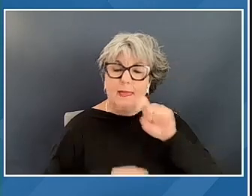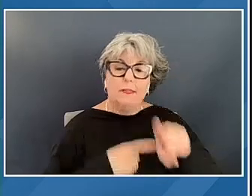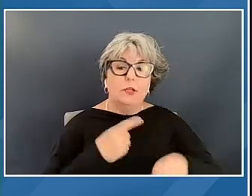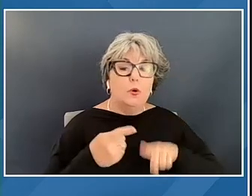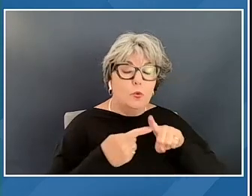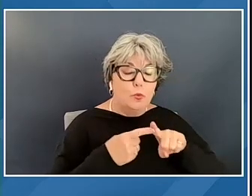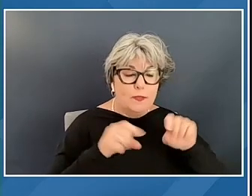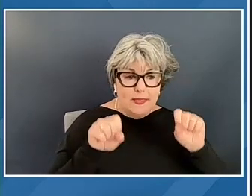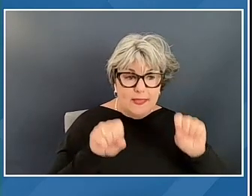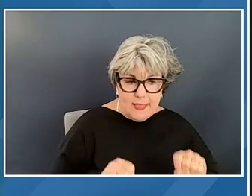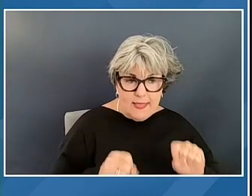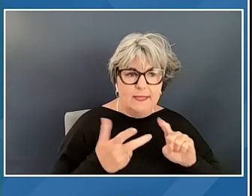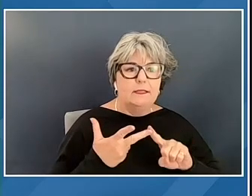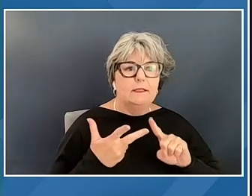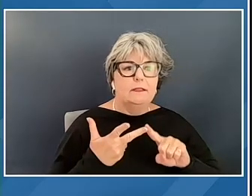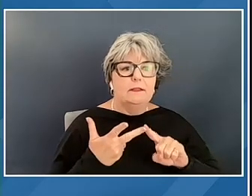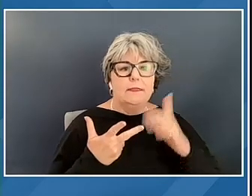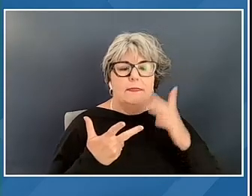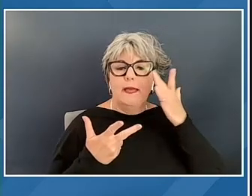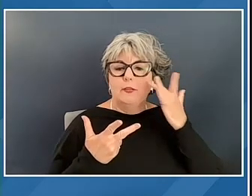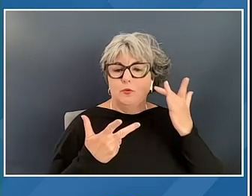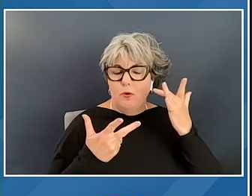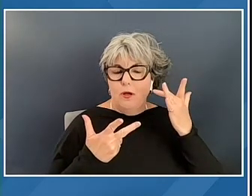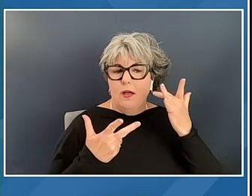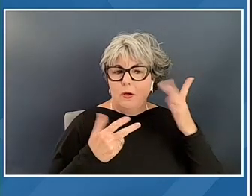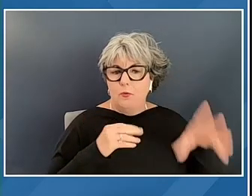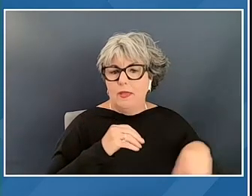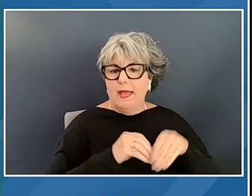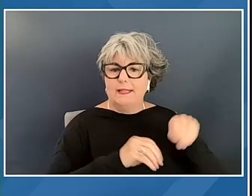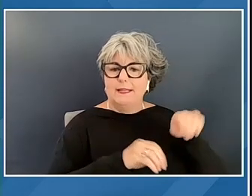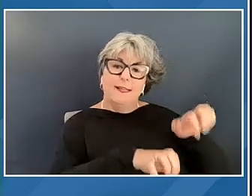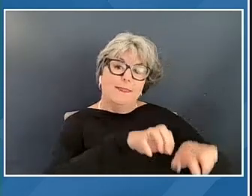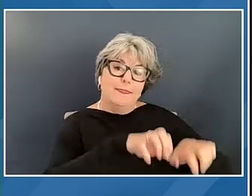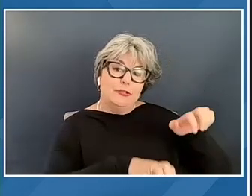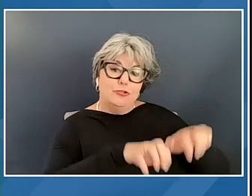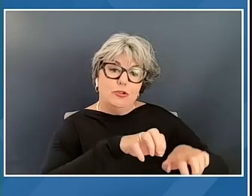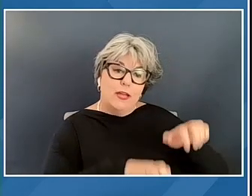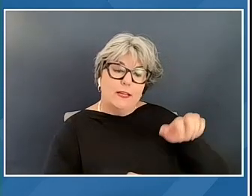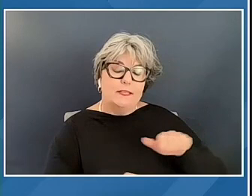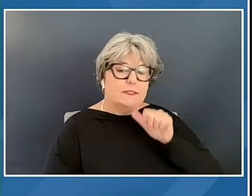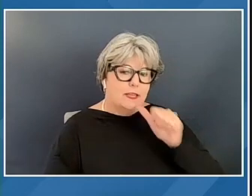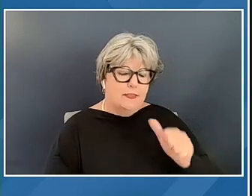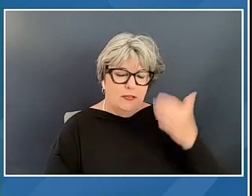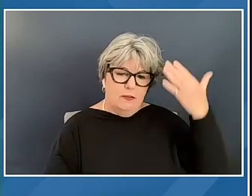And that is why we put it in the chat so that they don't lose track of what has